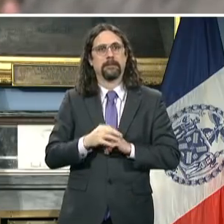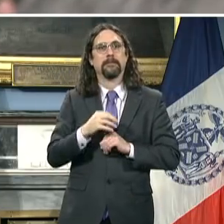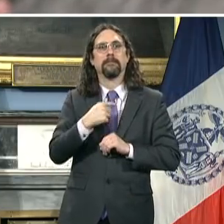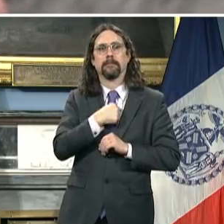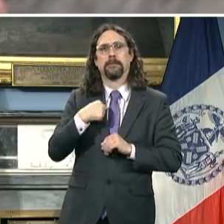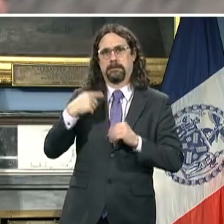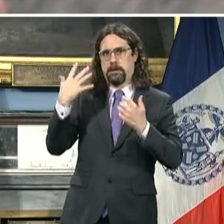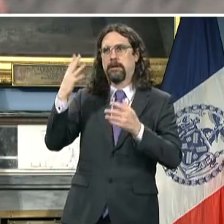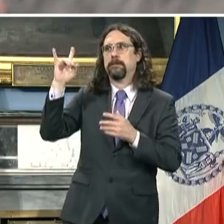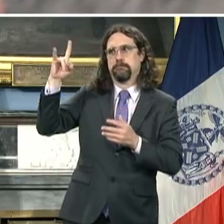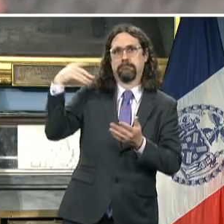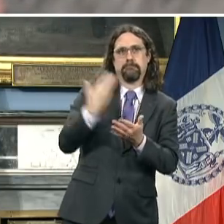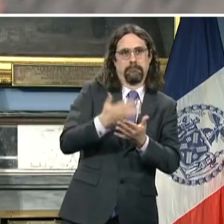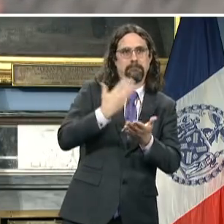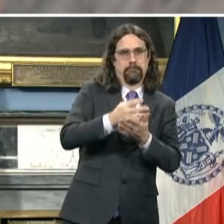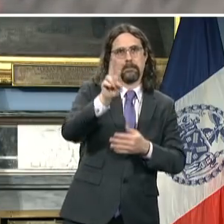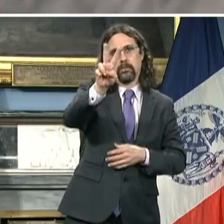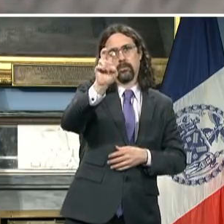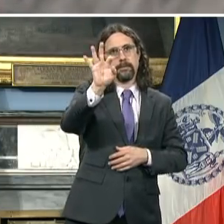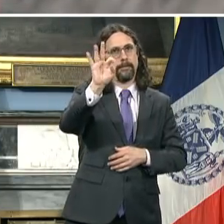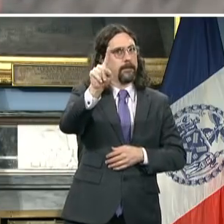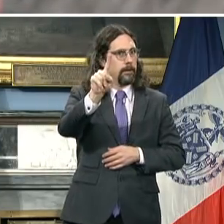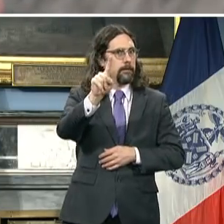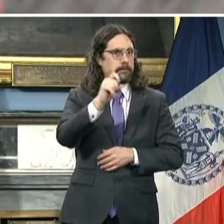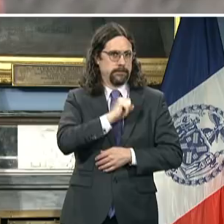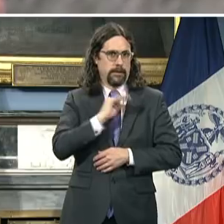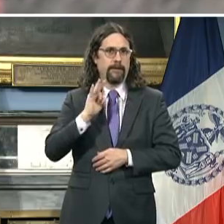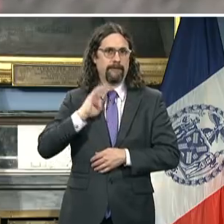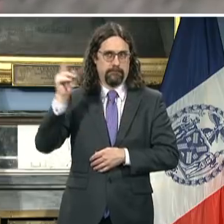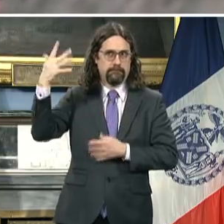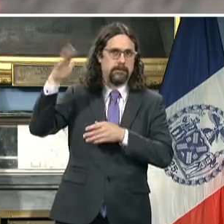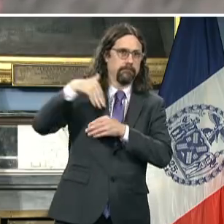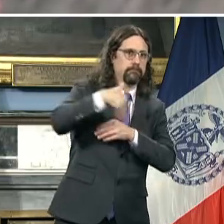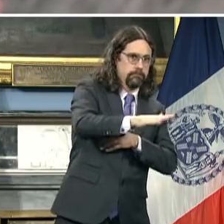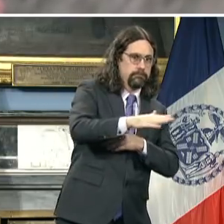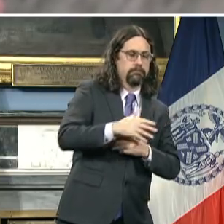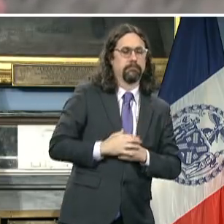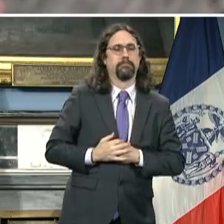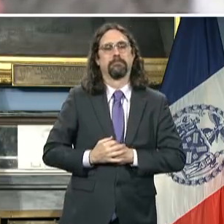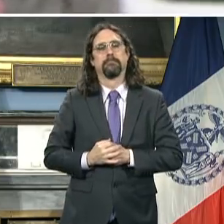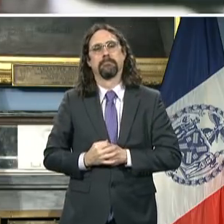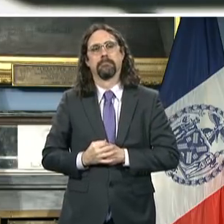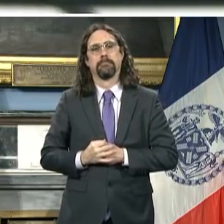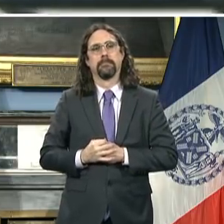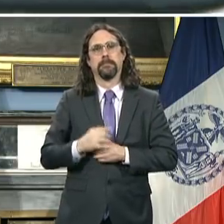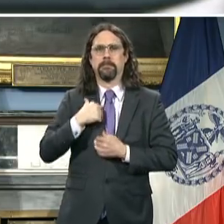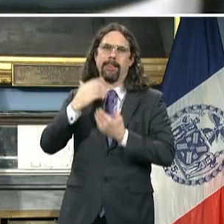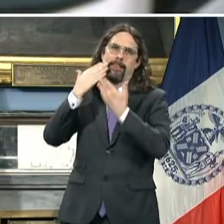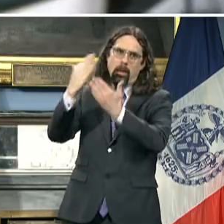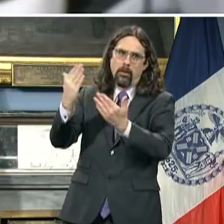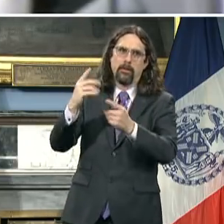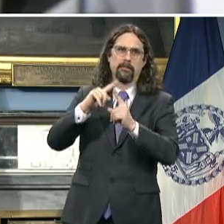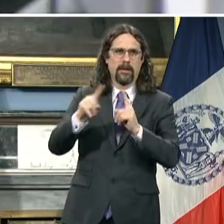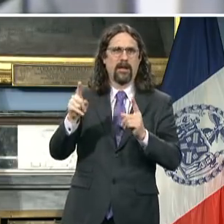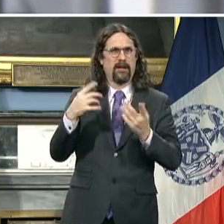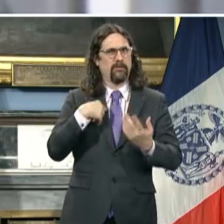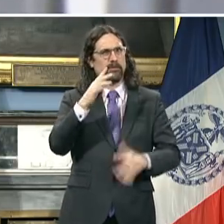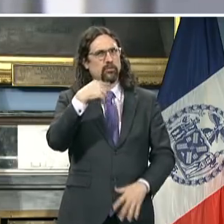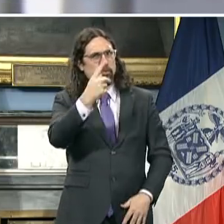REQUESTEDOM FR THE FEDERAL GOVERNMENT. 291 ARRIVED YESTERDAY. THAT'S A GOOD START, BUT WE ENED MORE. I SPOKE TO THE CHAIRMAN OF THE JOINT CHIEFS OF